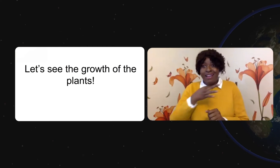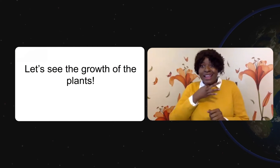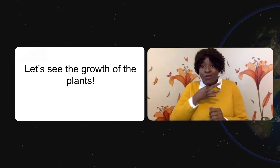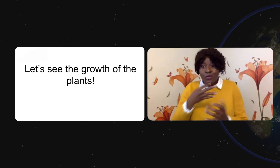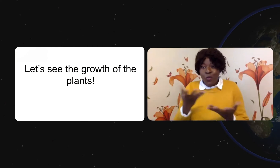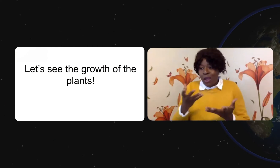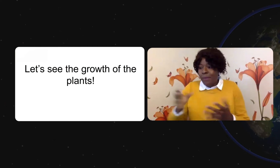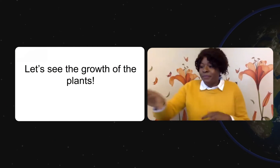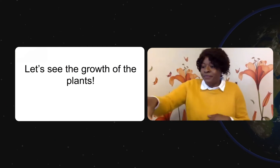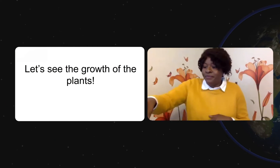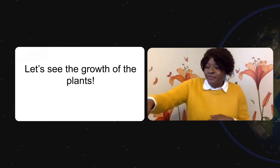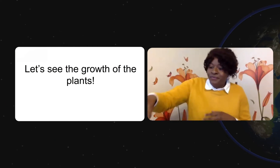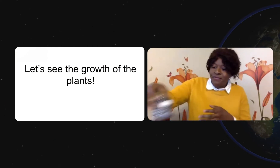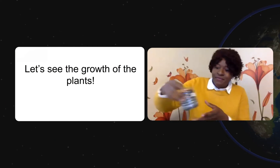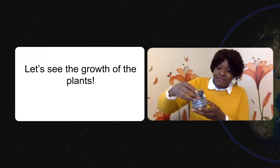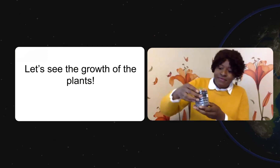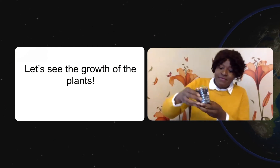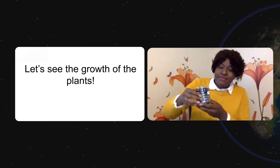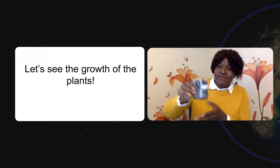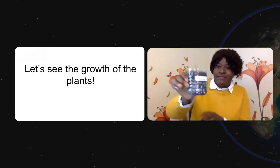they have grown a little bit?